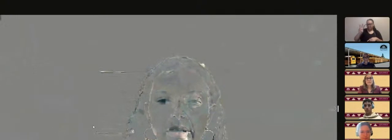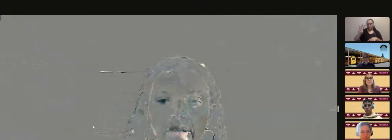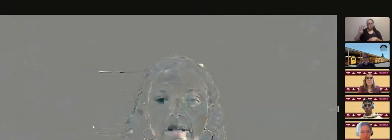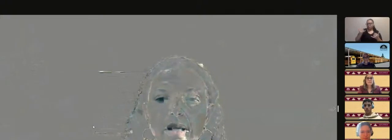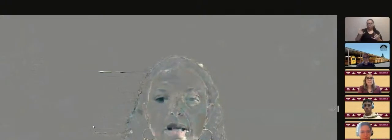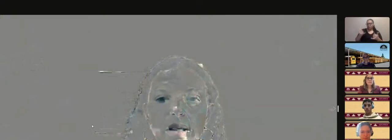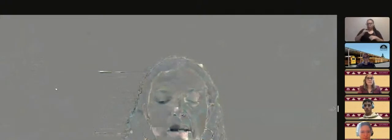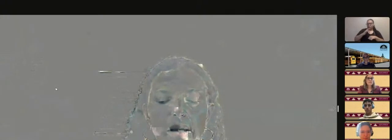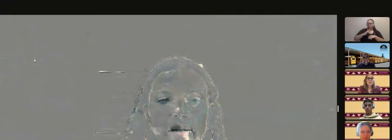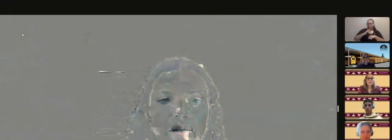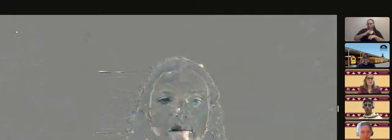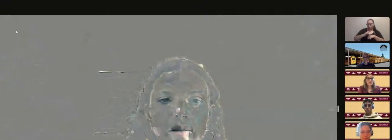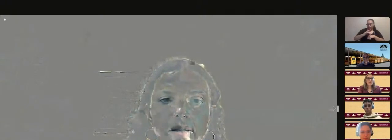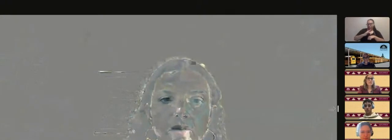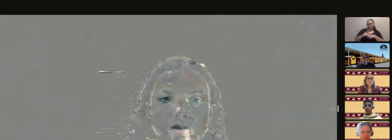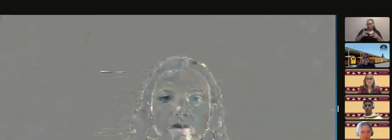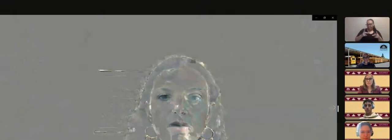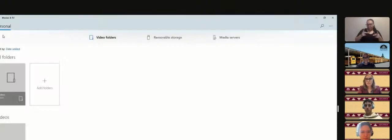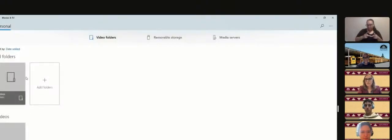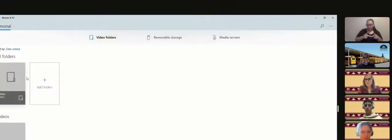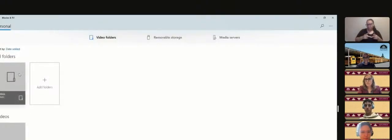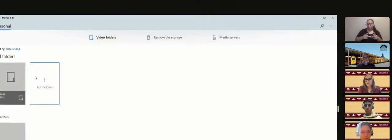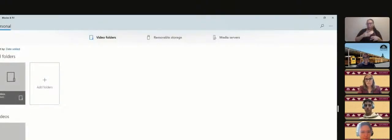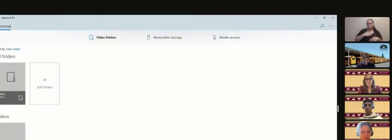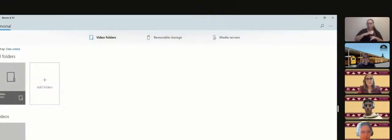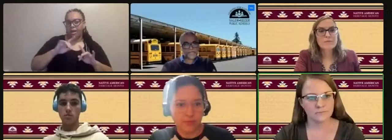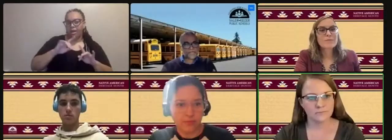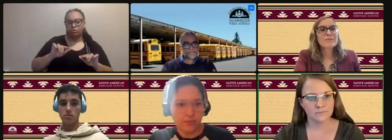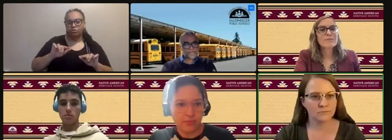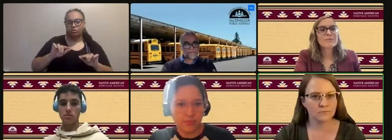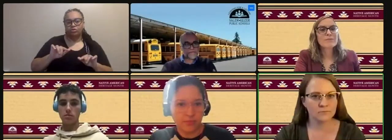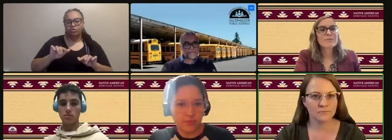DIRECTORS FOR THE .